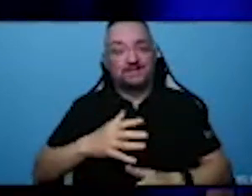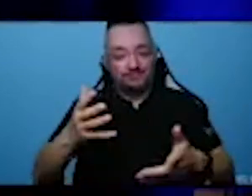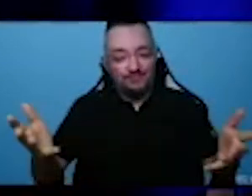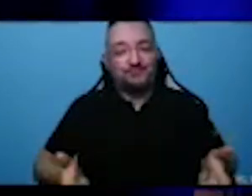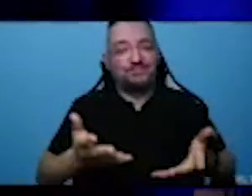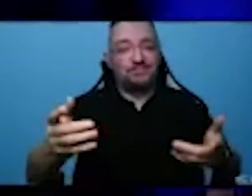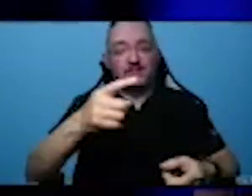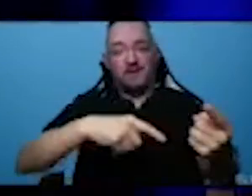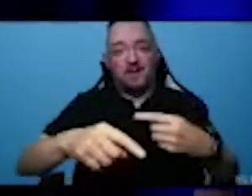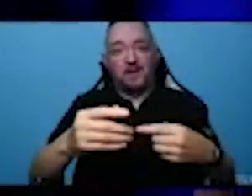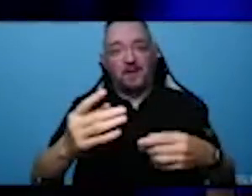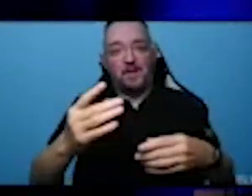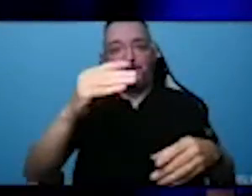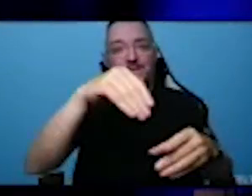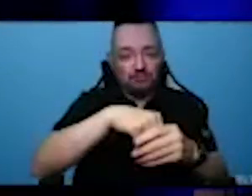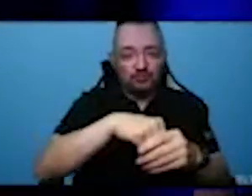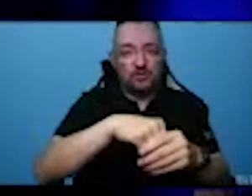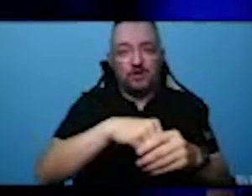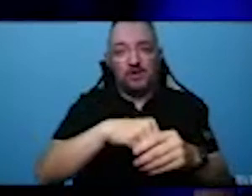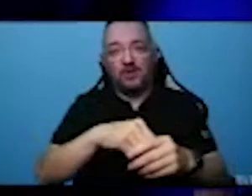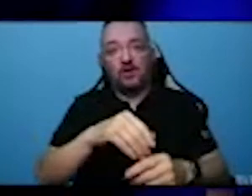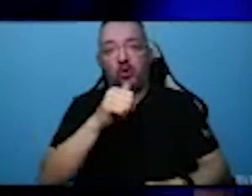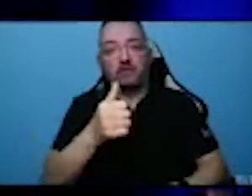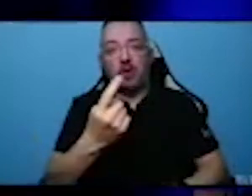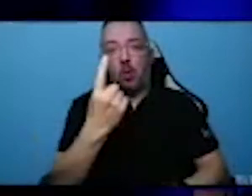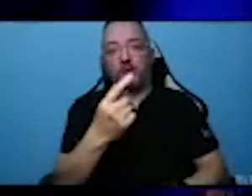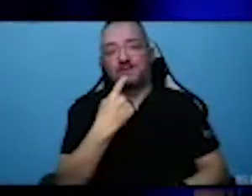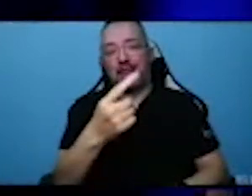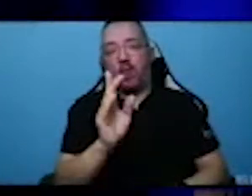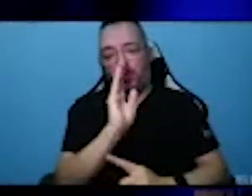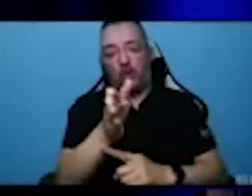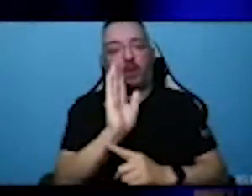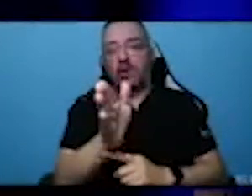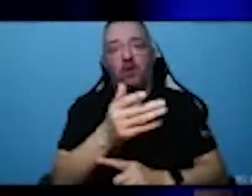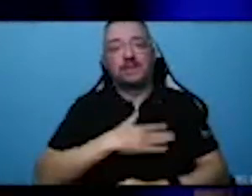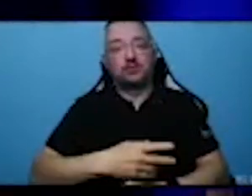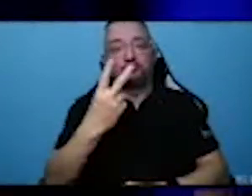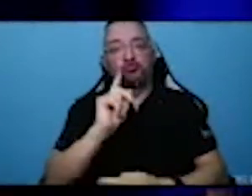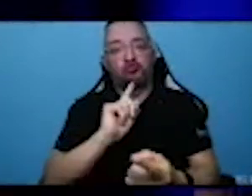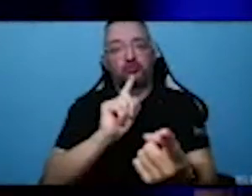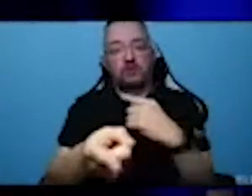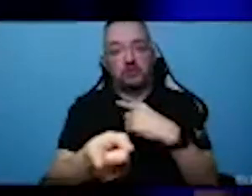Not one-way consultation, but two-way engagement, feedback, co-design and co-delivery.